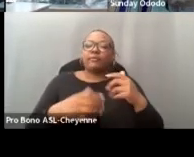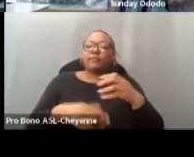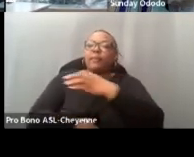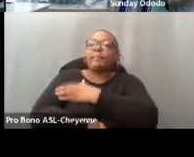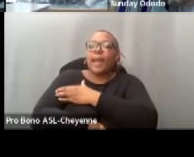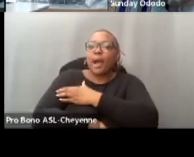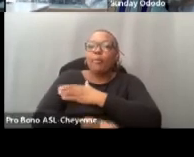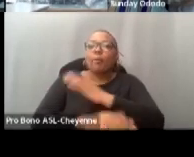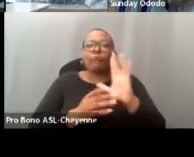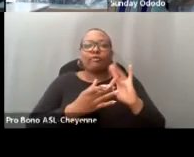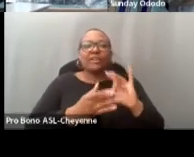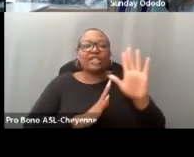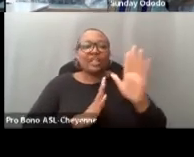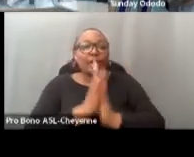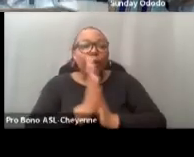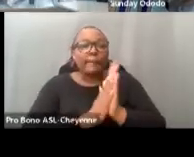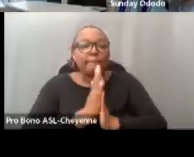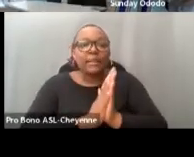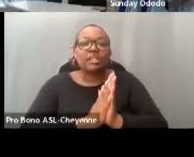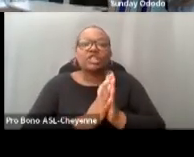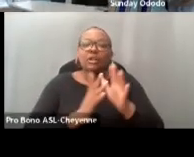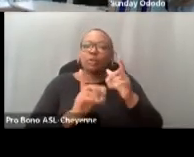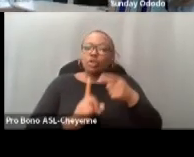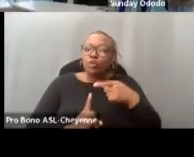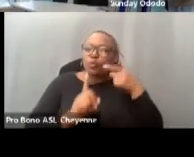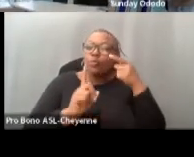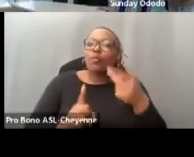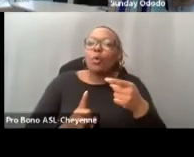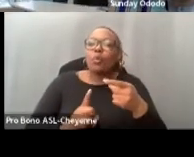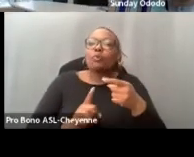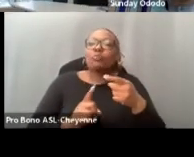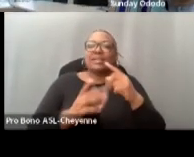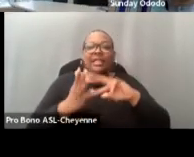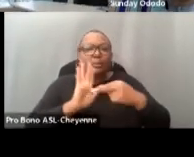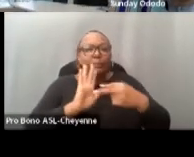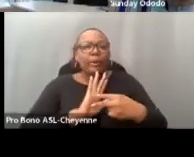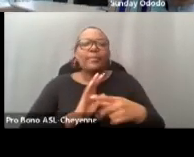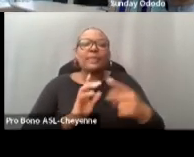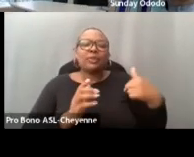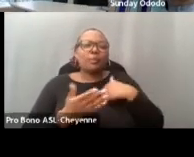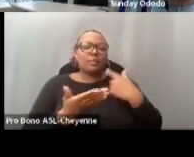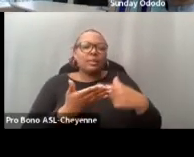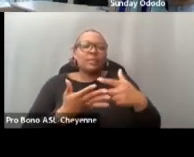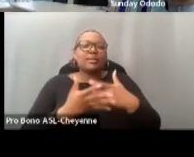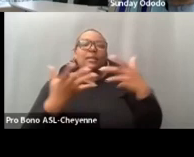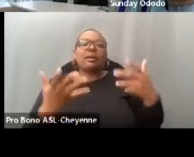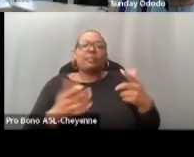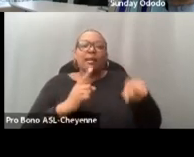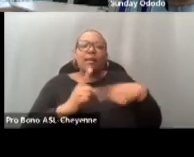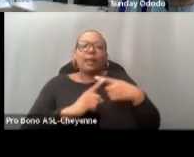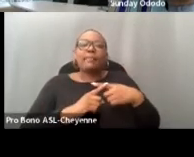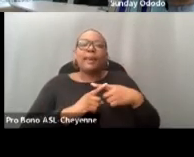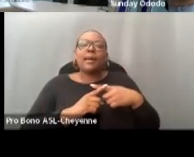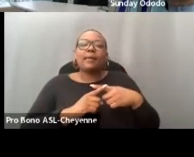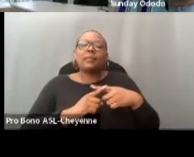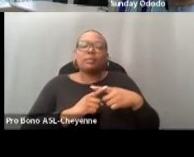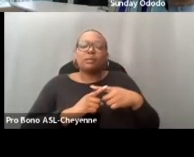and in terms of its purpose. And we talk about and ask a point of symbolic hegemony,